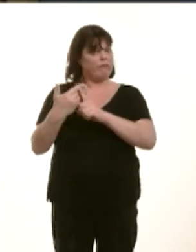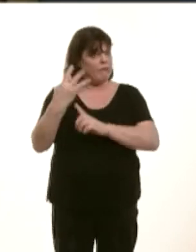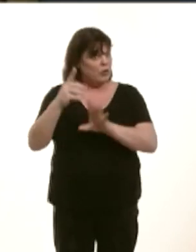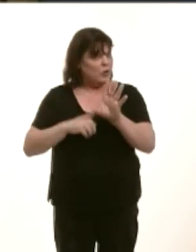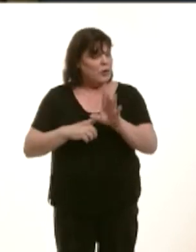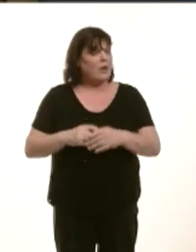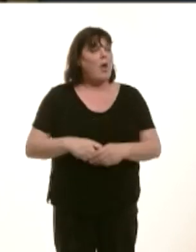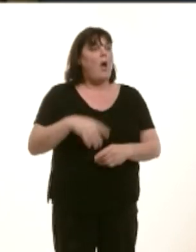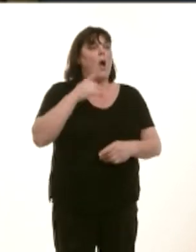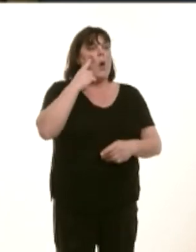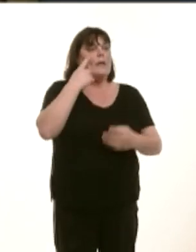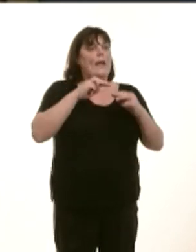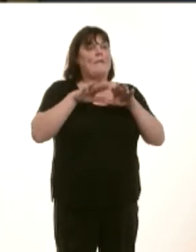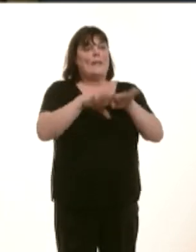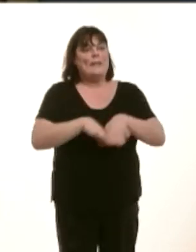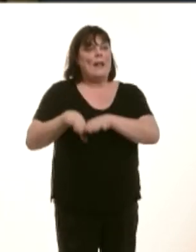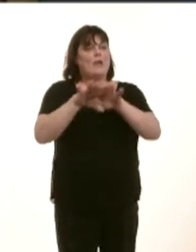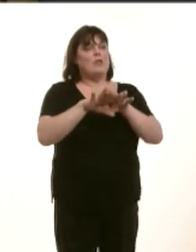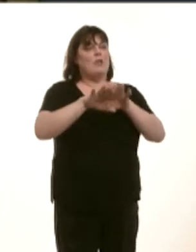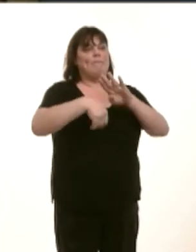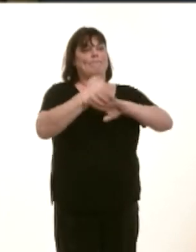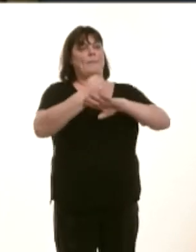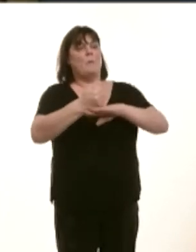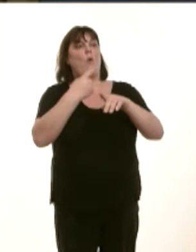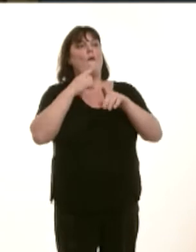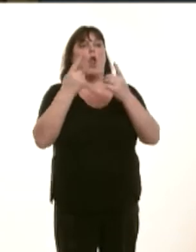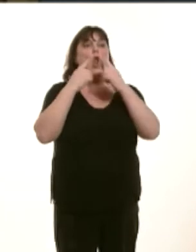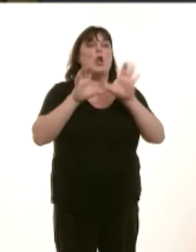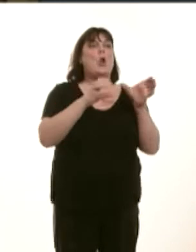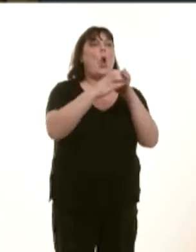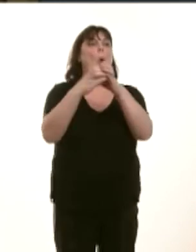network of learning hubs to help our brightest students secure a place in the UKís most